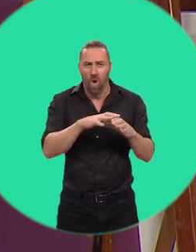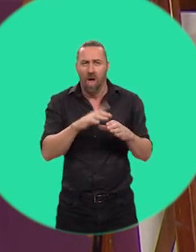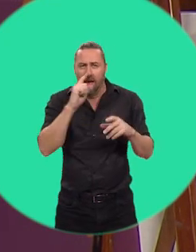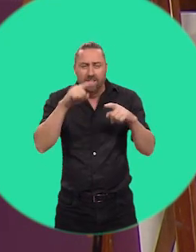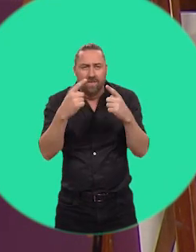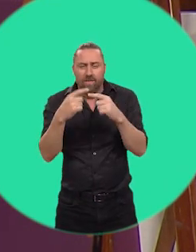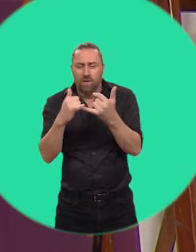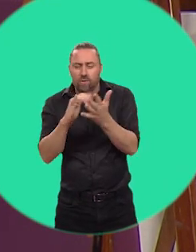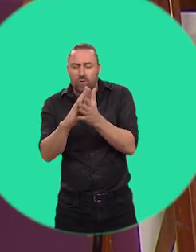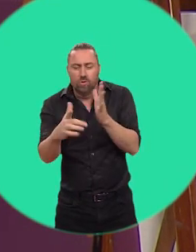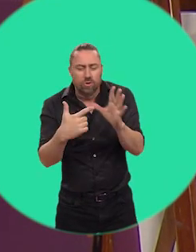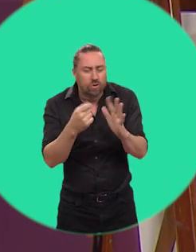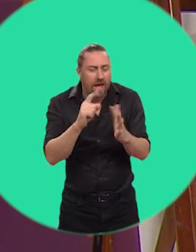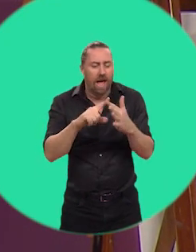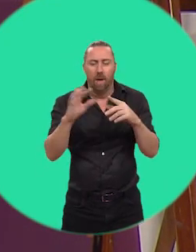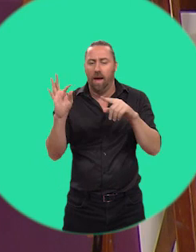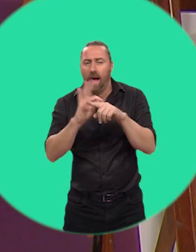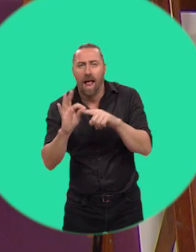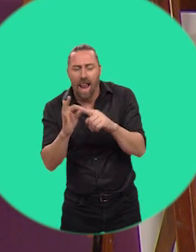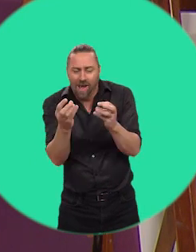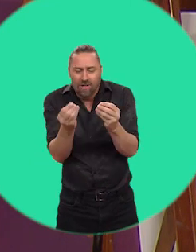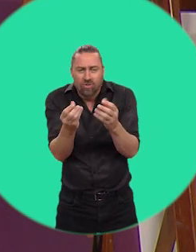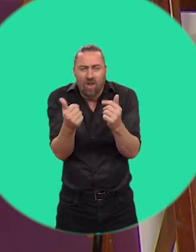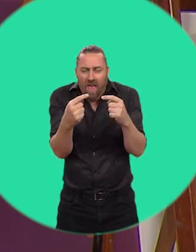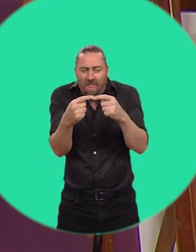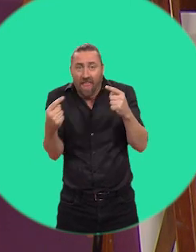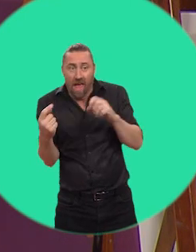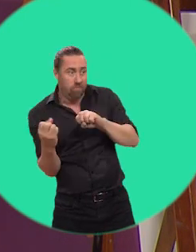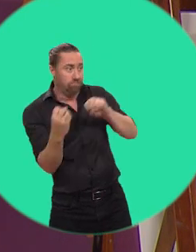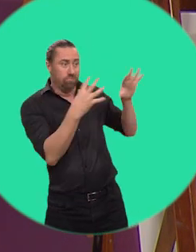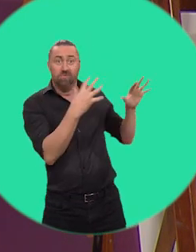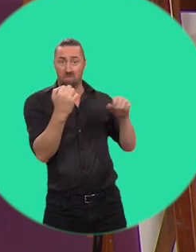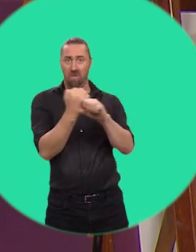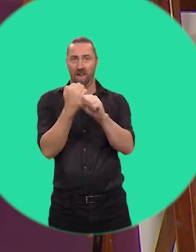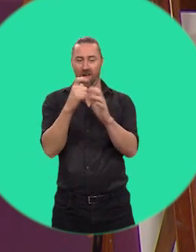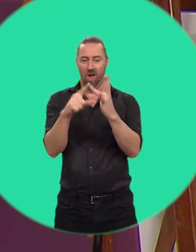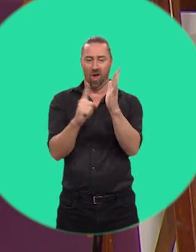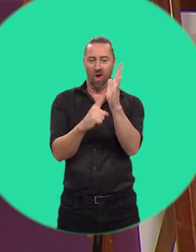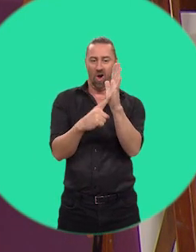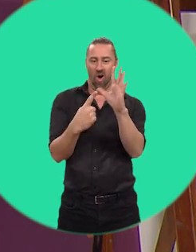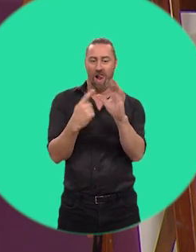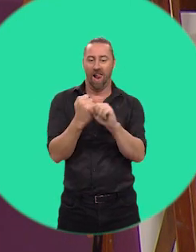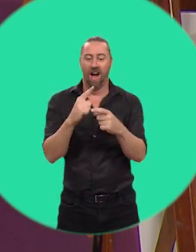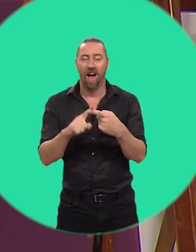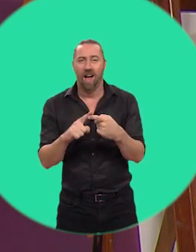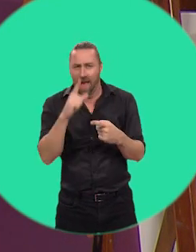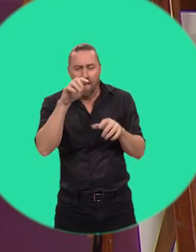a bunch of different shapes, colors, textures, and objects. Now you can use a lot of different things for your collage, but today,